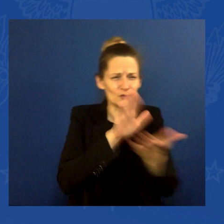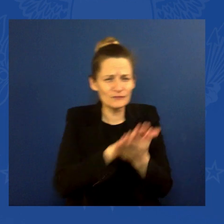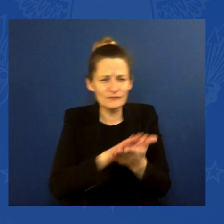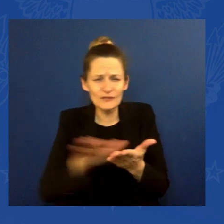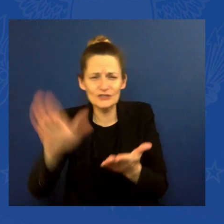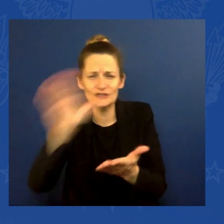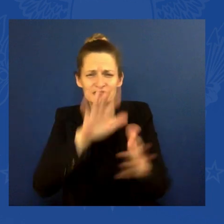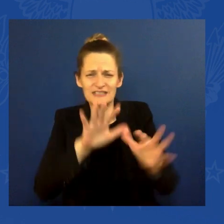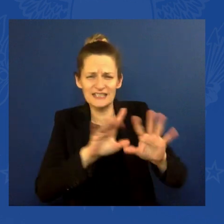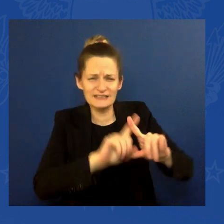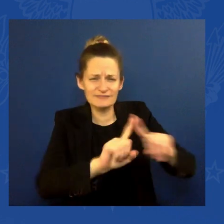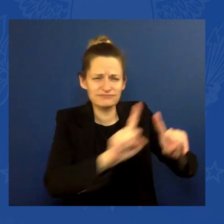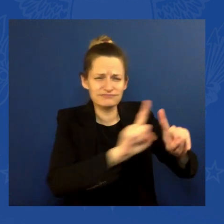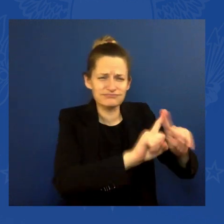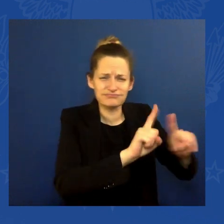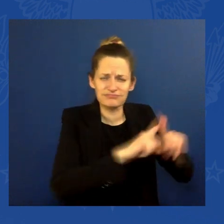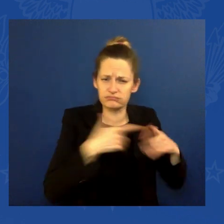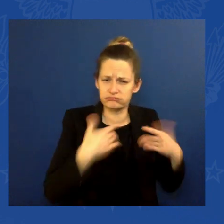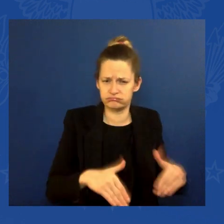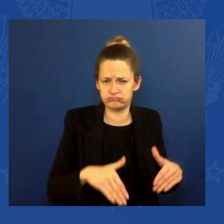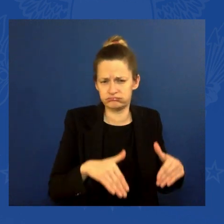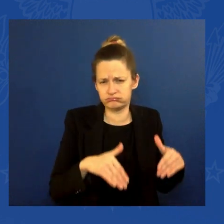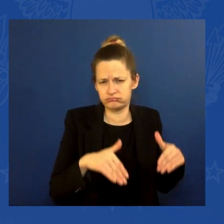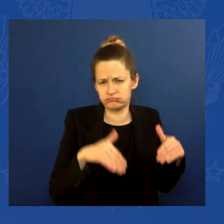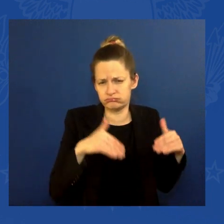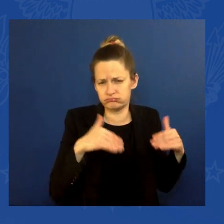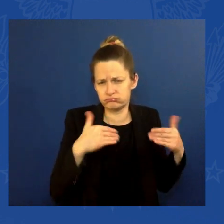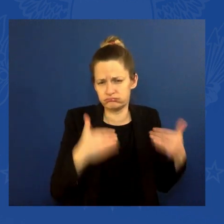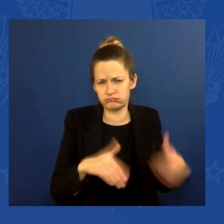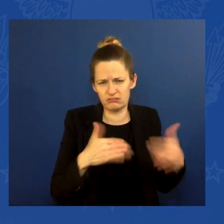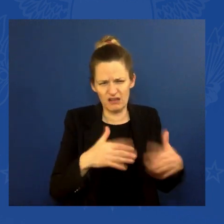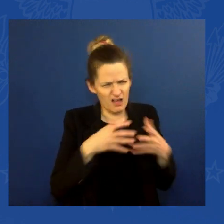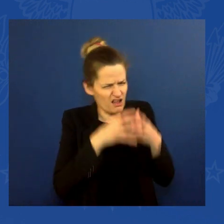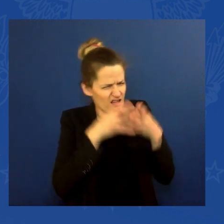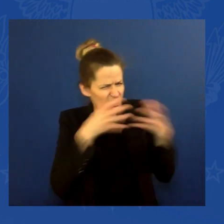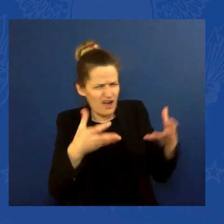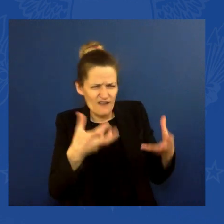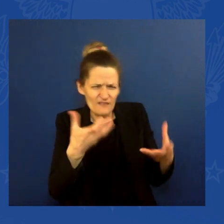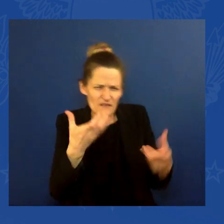and isolationism; of autocracies, not just in Europe --